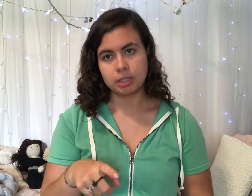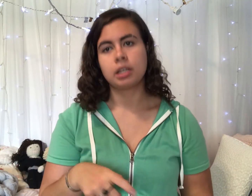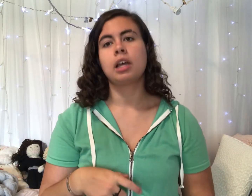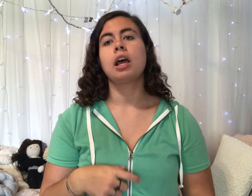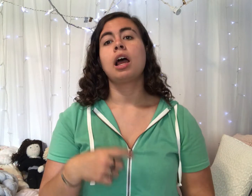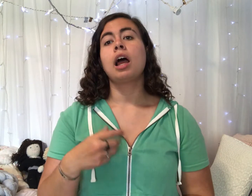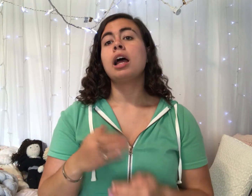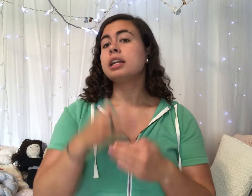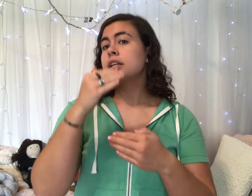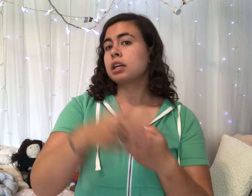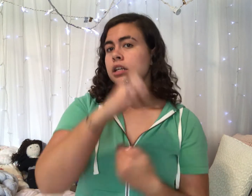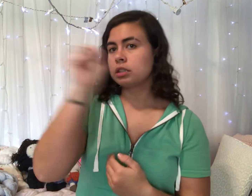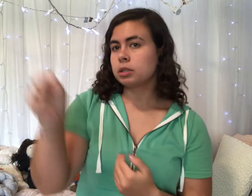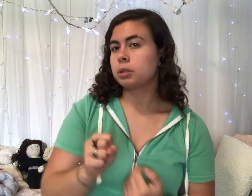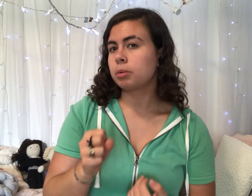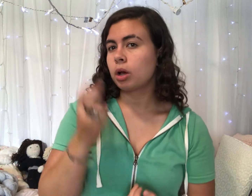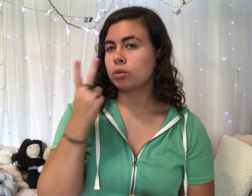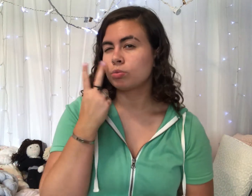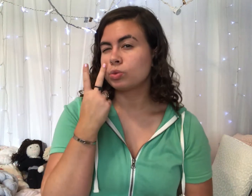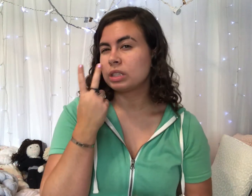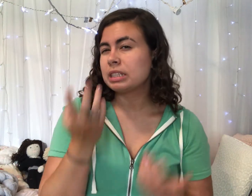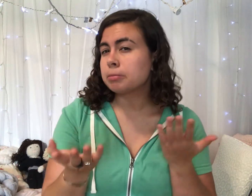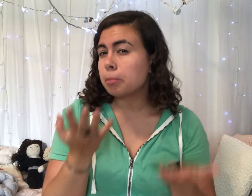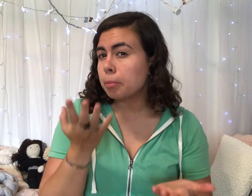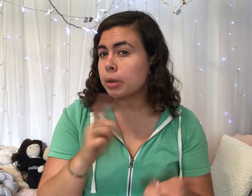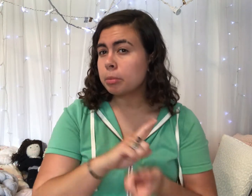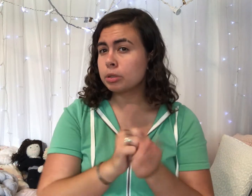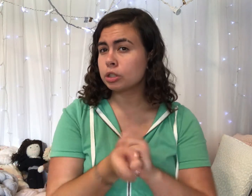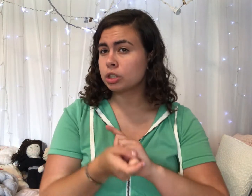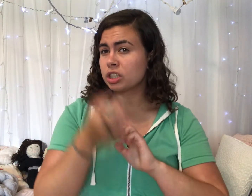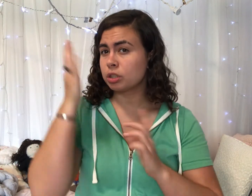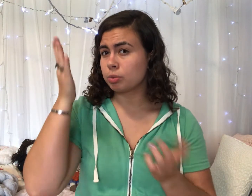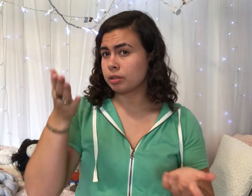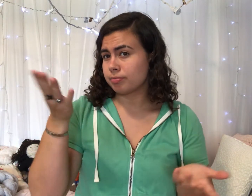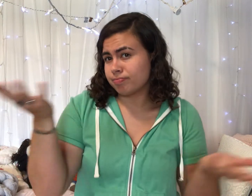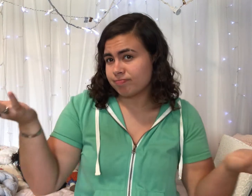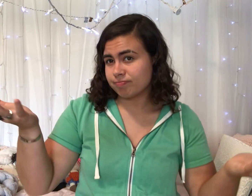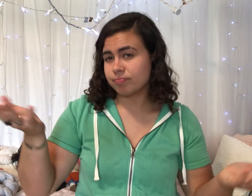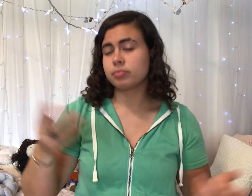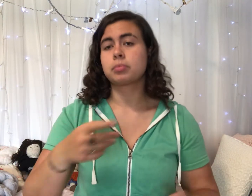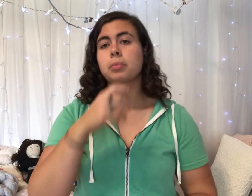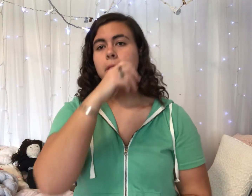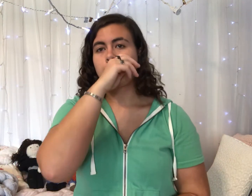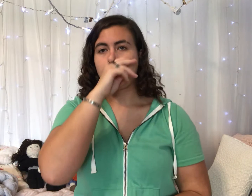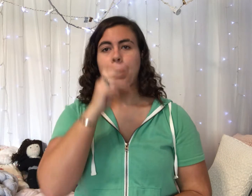We'll see, maybe next semester, I things will change and I can go.